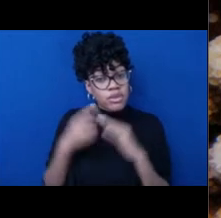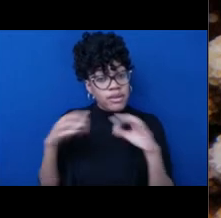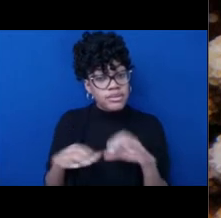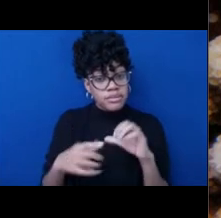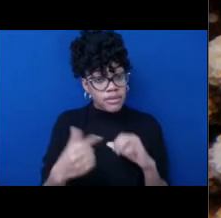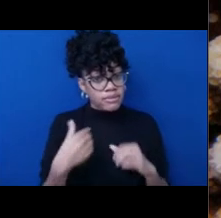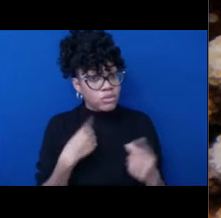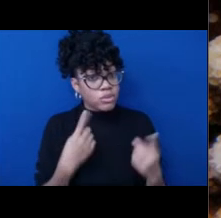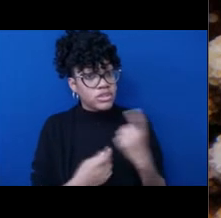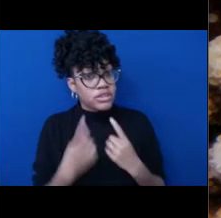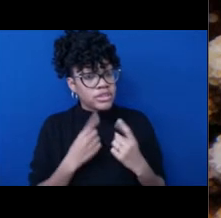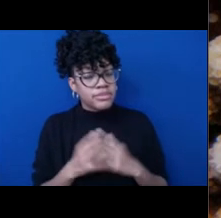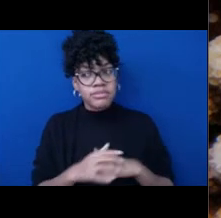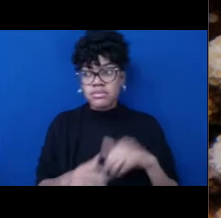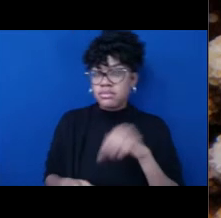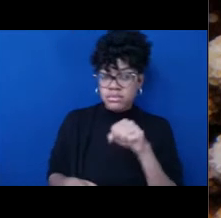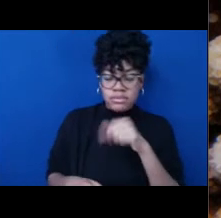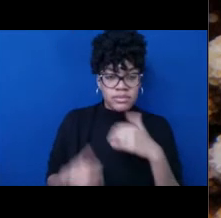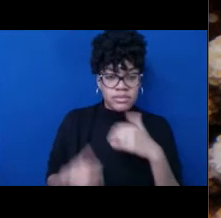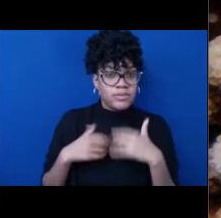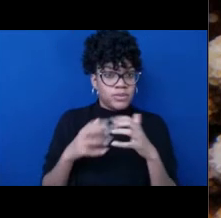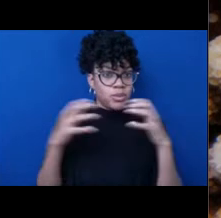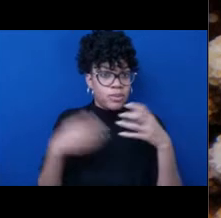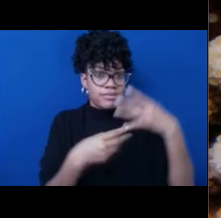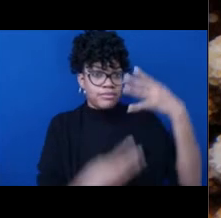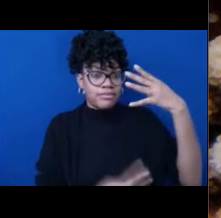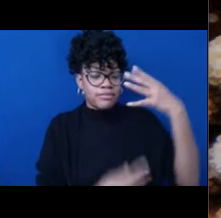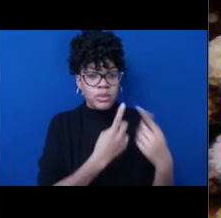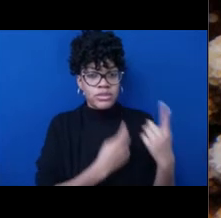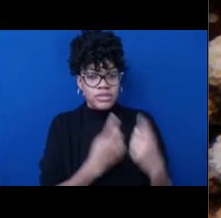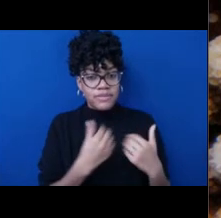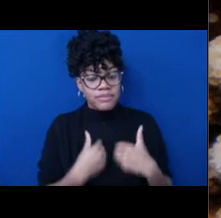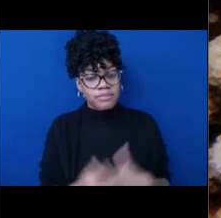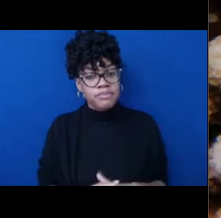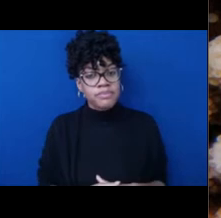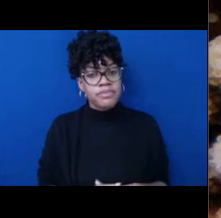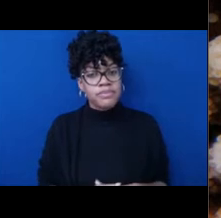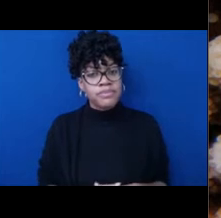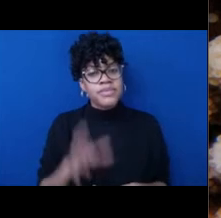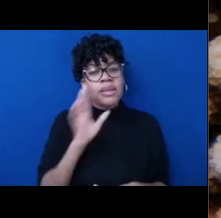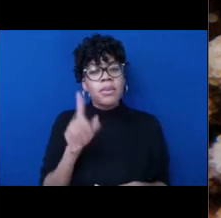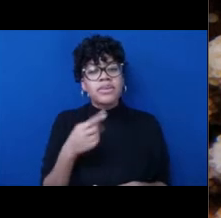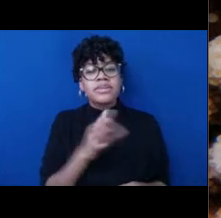[Kathy] Oh my gosh, we have so many questions. I think I'm going to limit it to one, though.